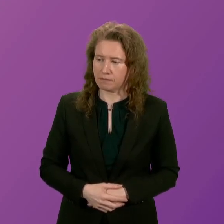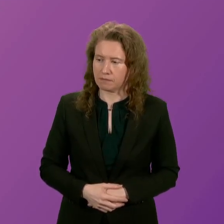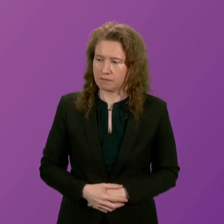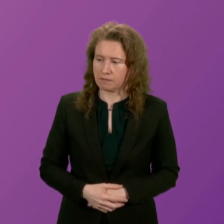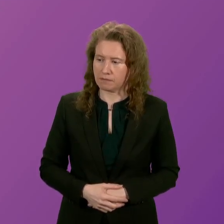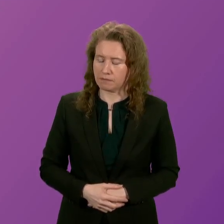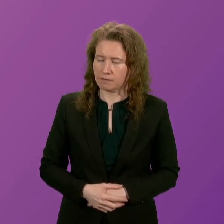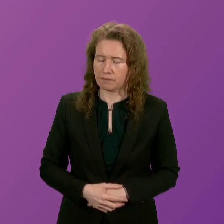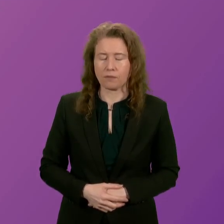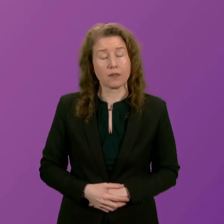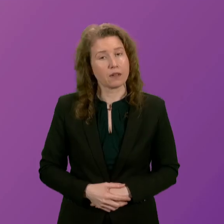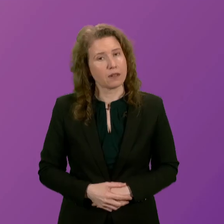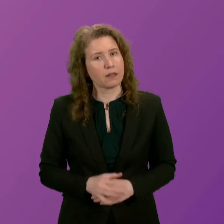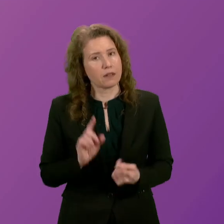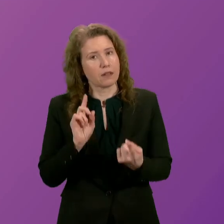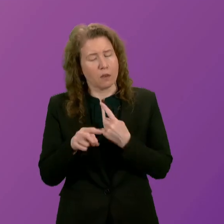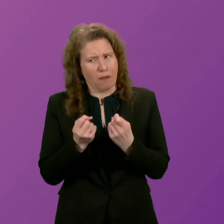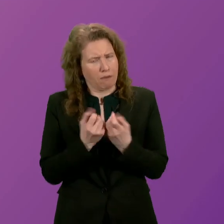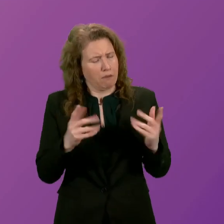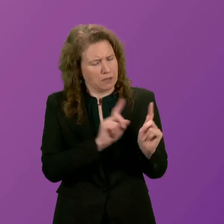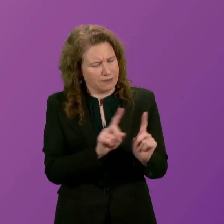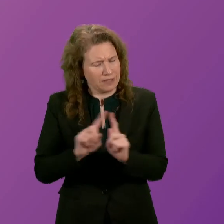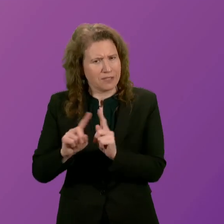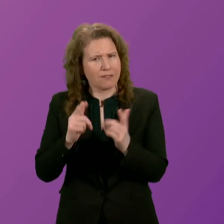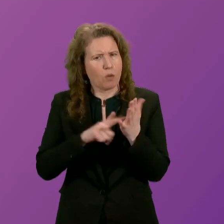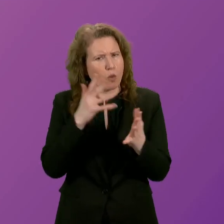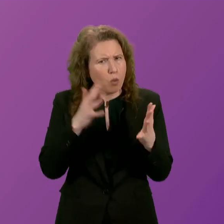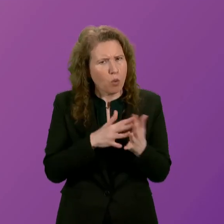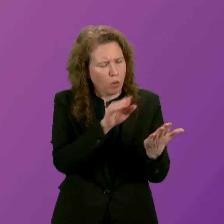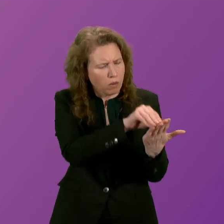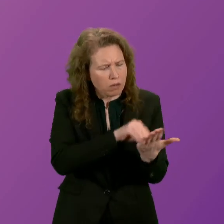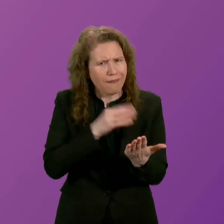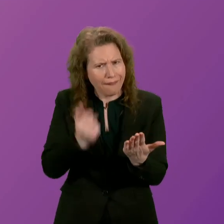There are a range of provisions in statute and under existing arrangements to protect tenants.